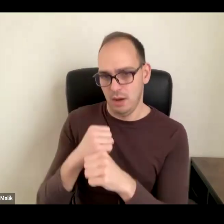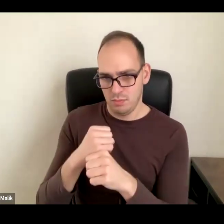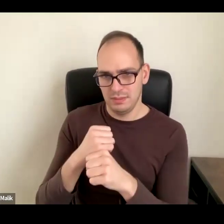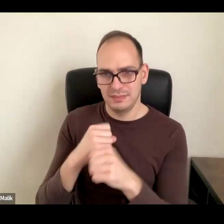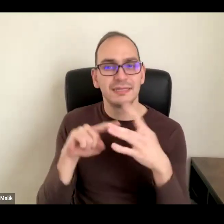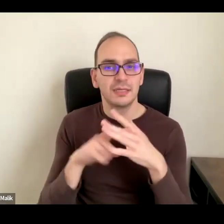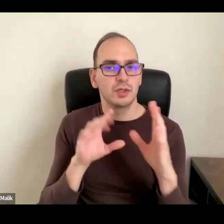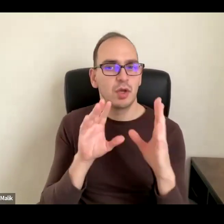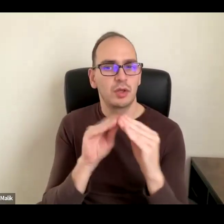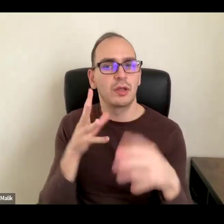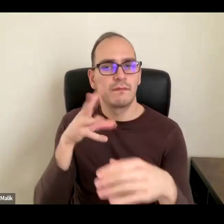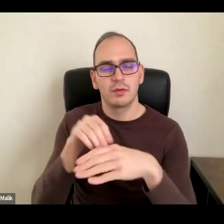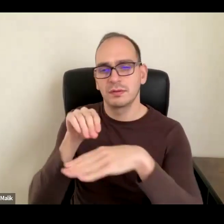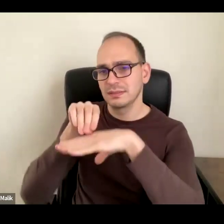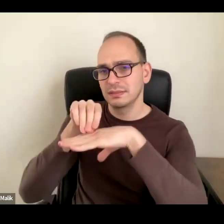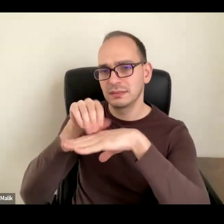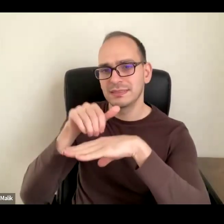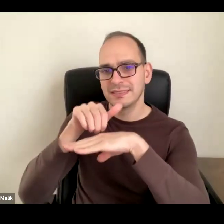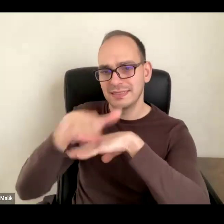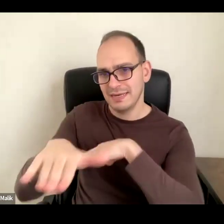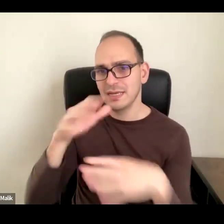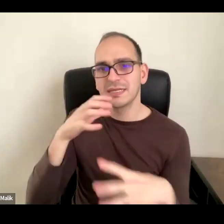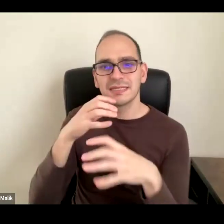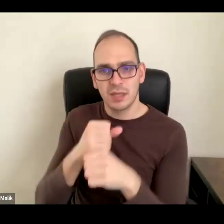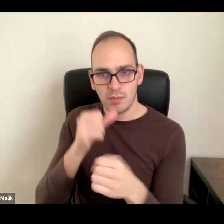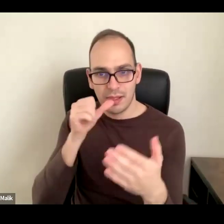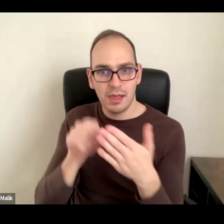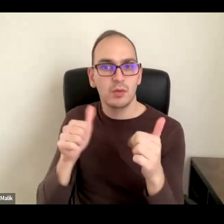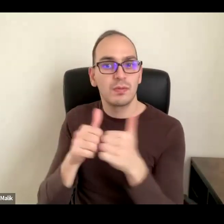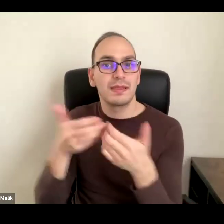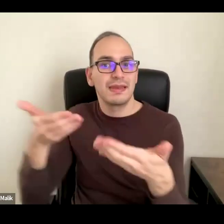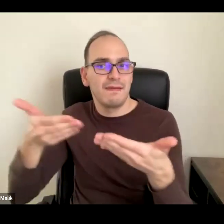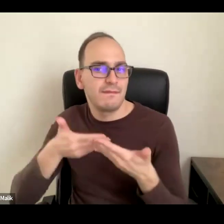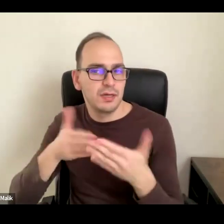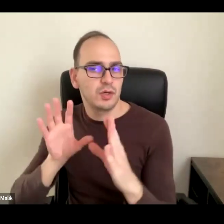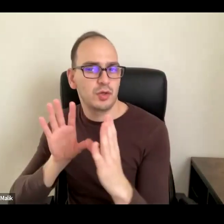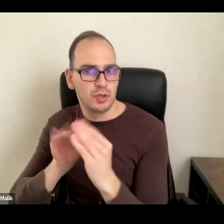involve sending a summary letter to with an invitation to consult or does it need to be